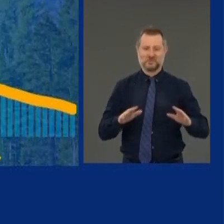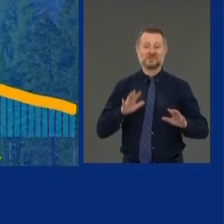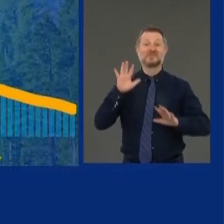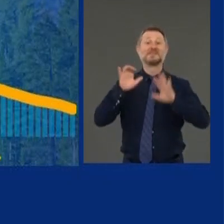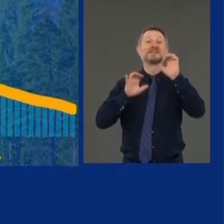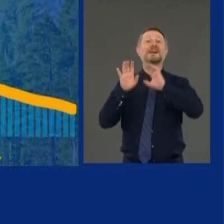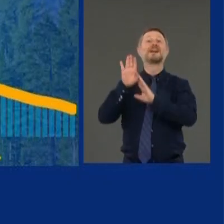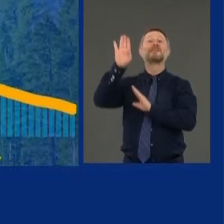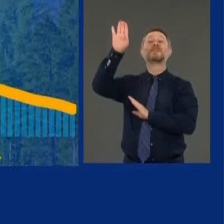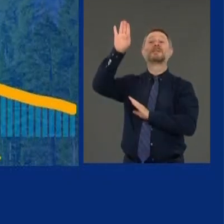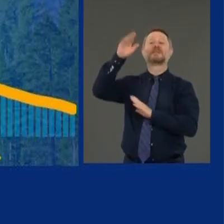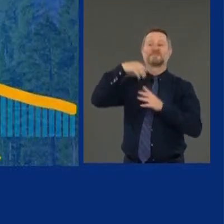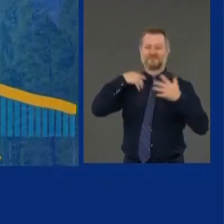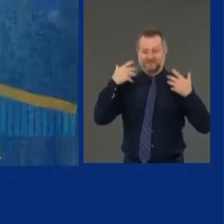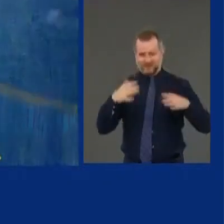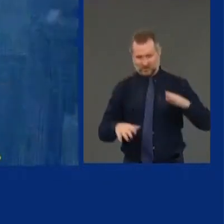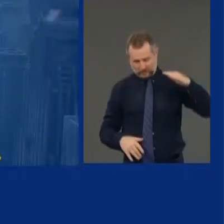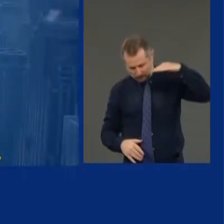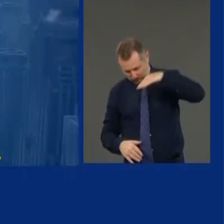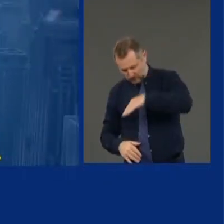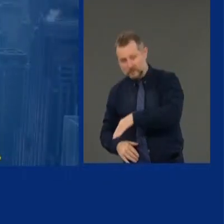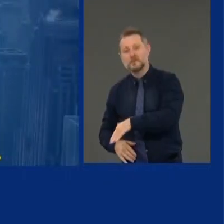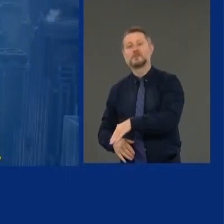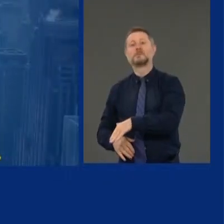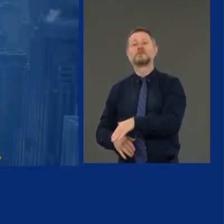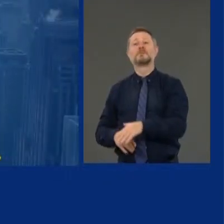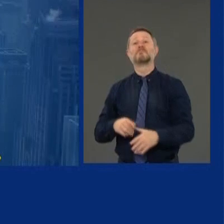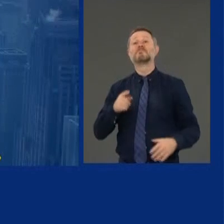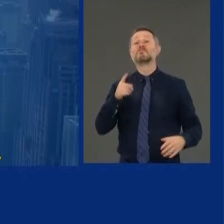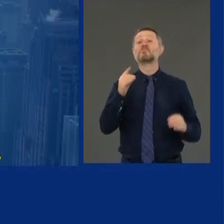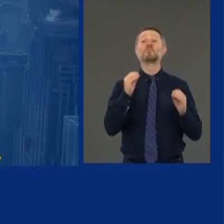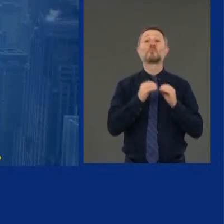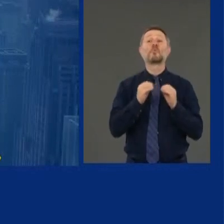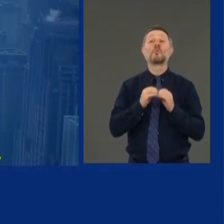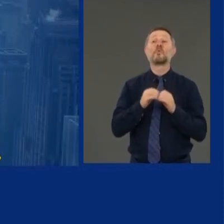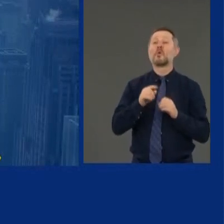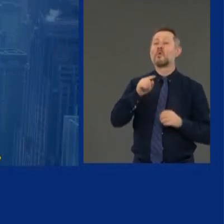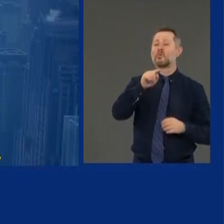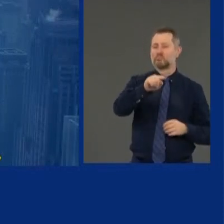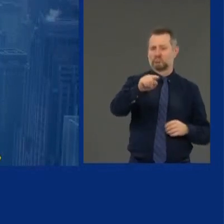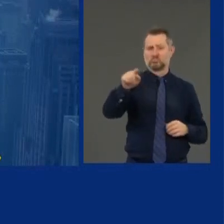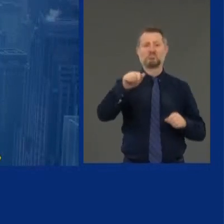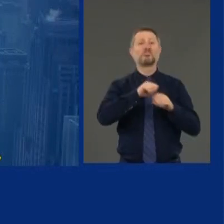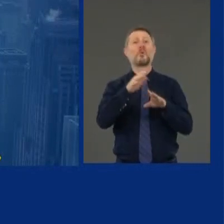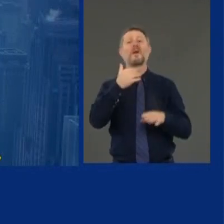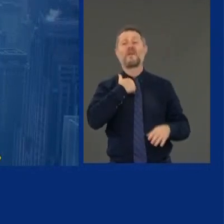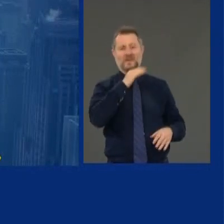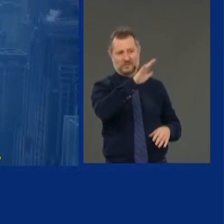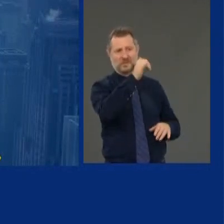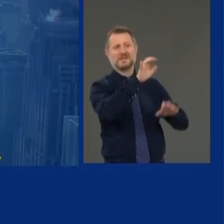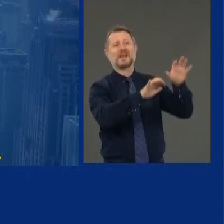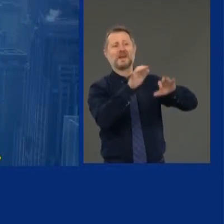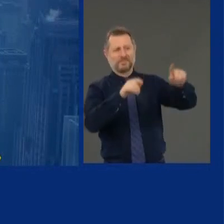EVERY DAY. WE CLIMBED THE MOUNTAIN.